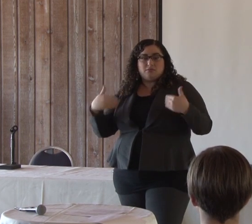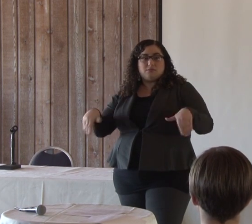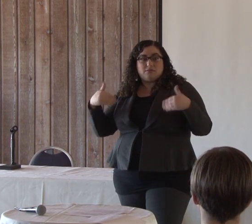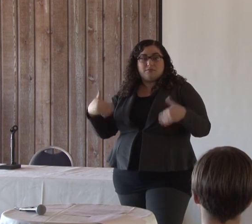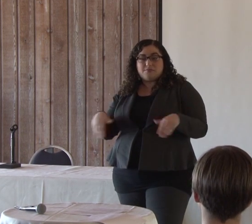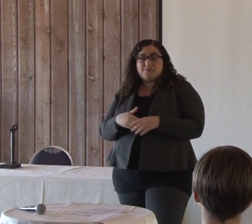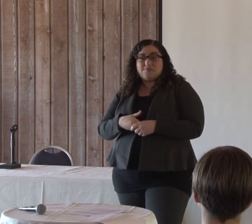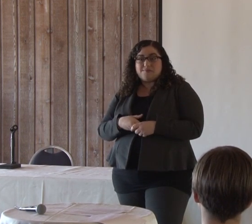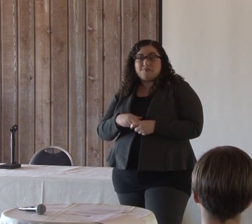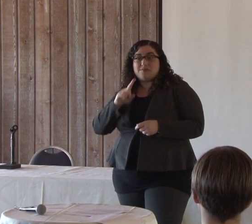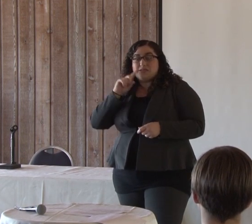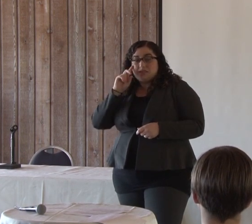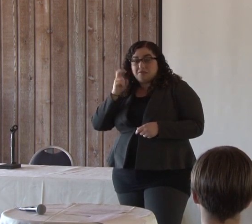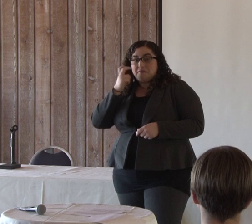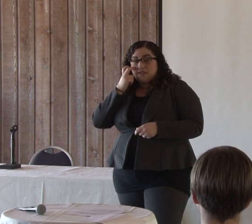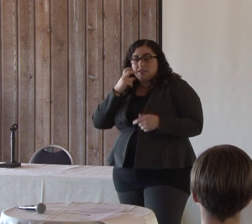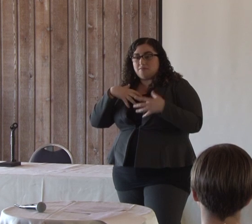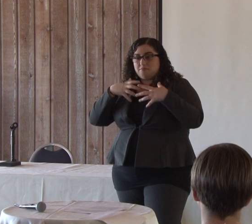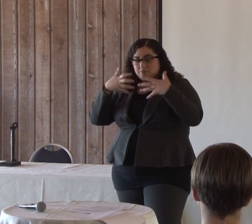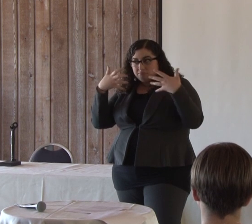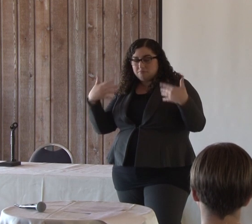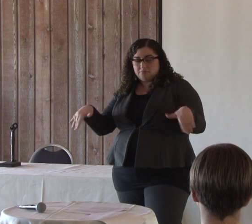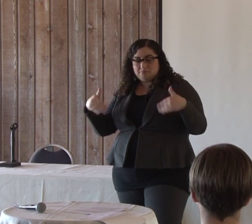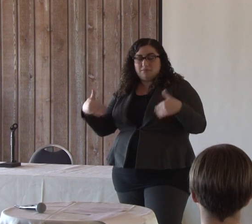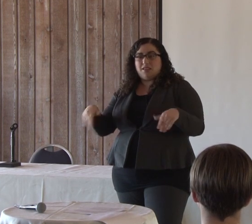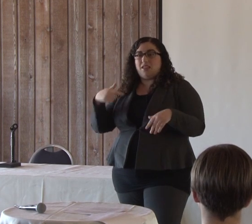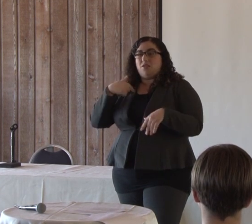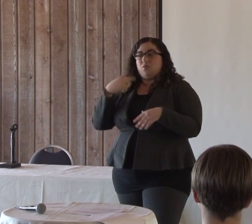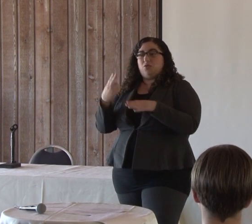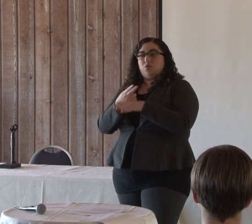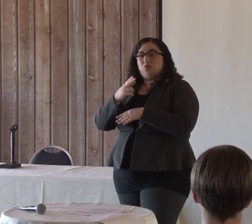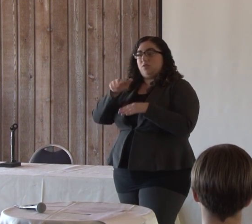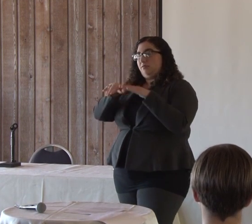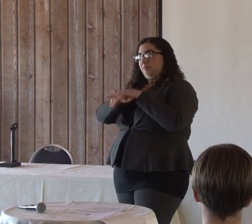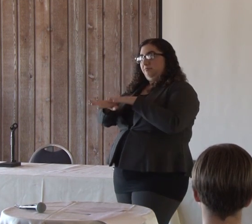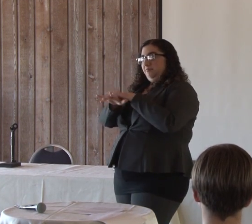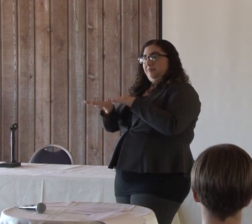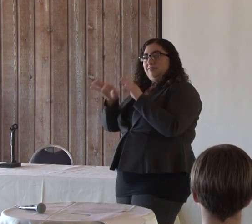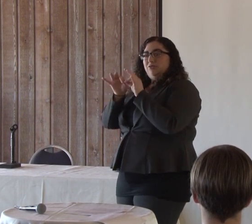And so we have a huge community of deaf all over the nation. Who are also